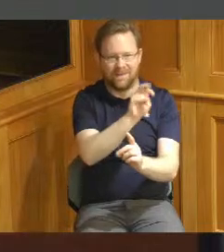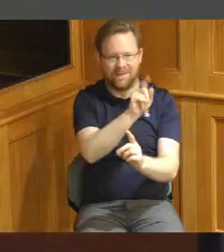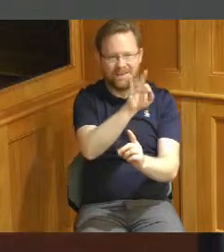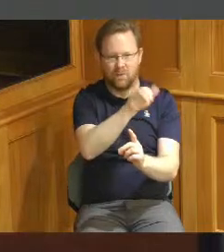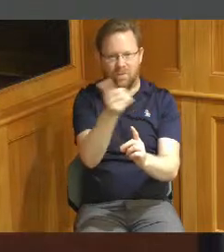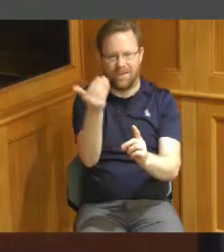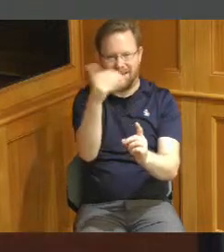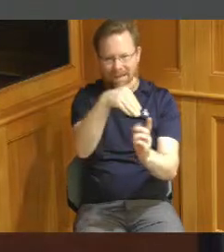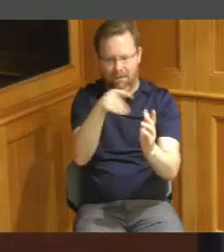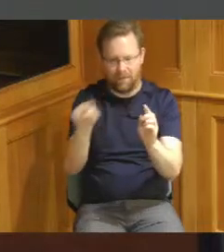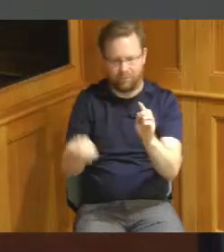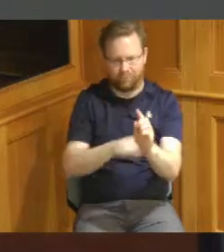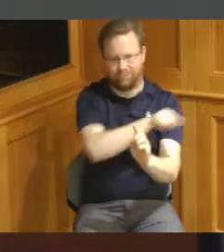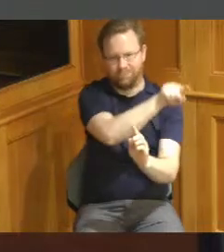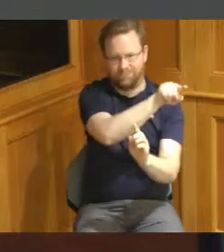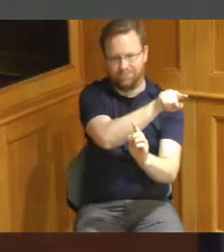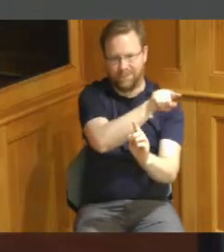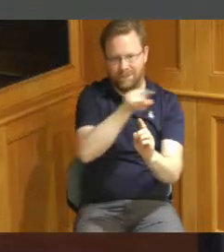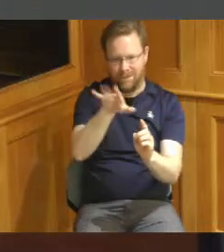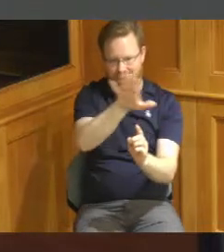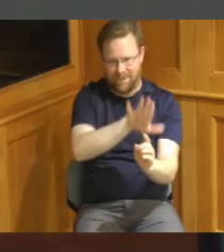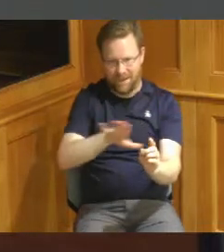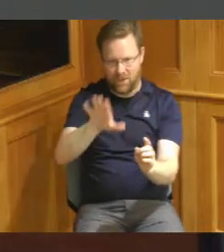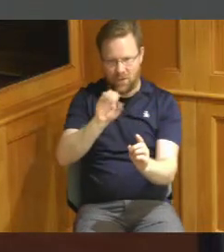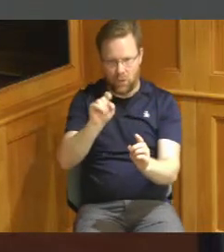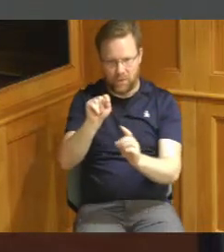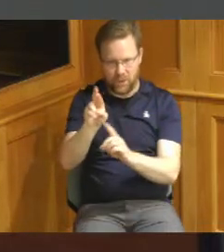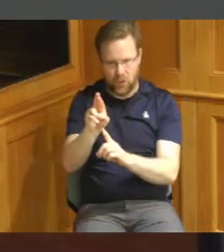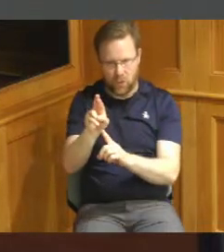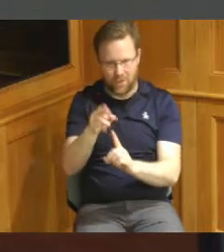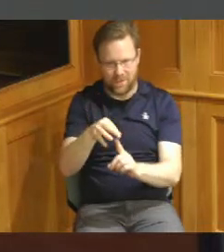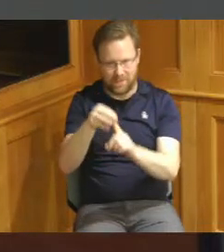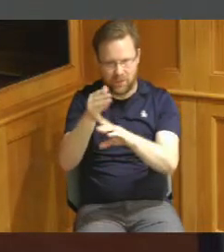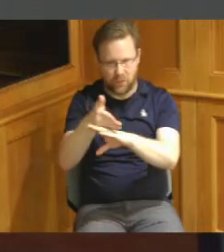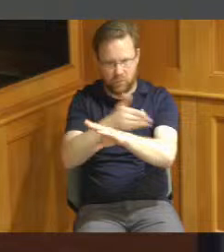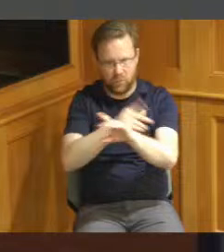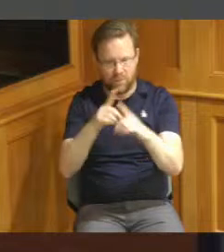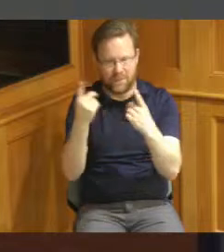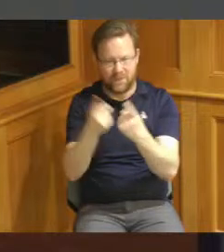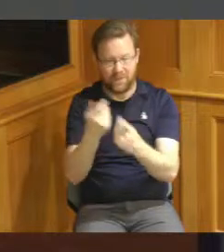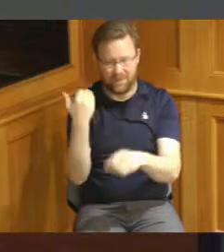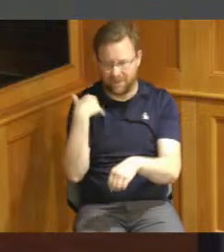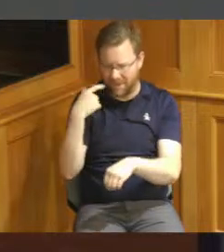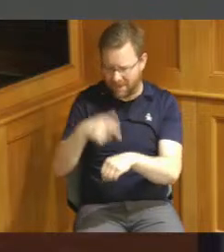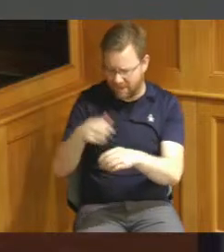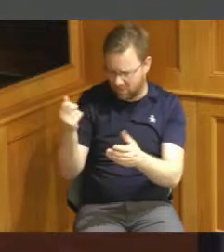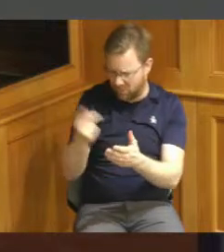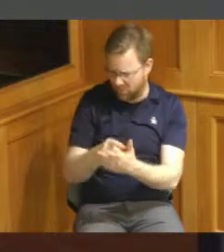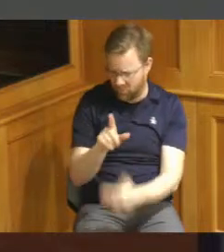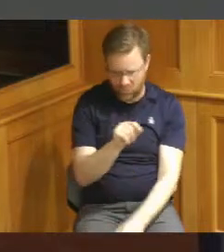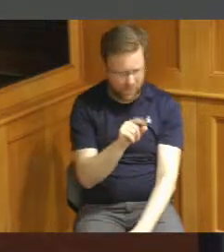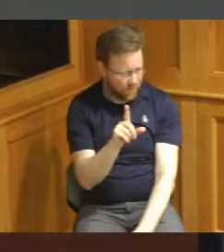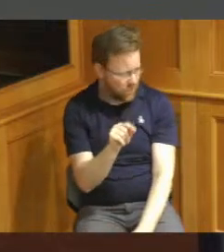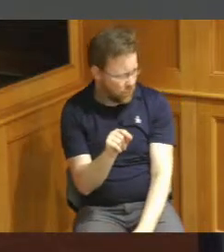we continue to work on that every year (Commissioner Dumas) great (Commissioner Reece) awesome well I make a motion to approve items one and two (Commissioner Driehaus) second (Leslie Hervey) Commissioner Reece